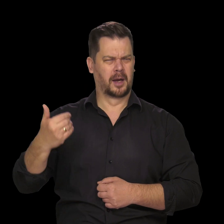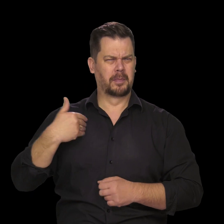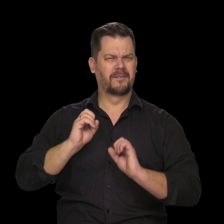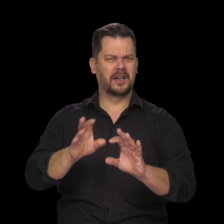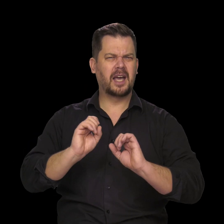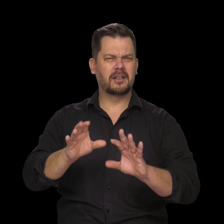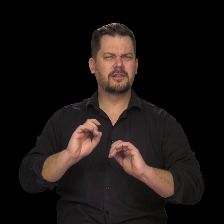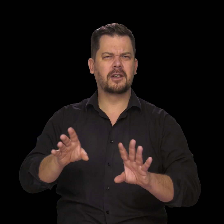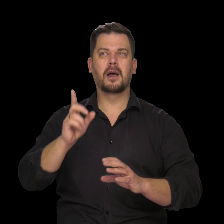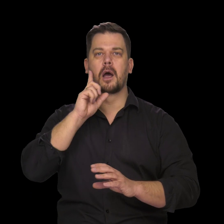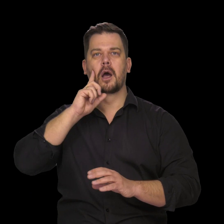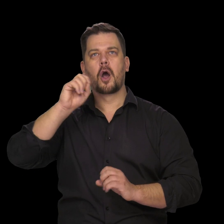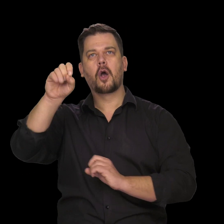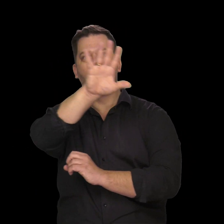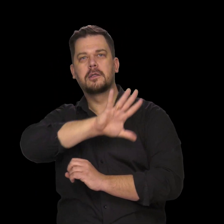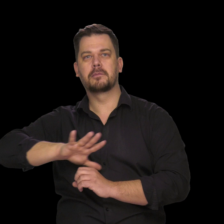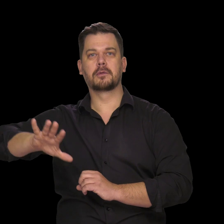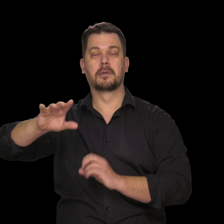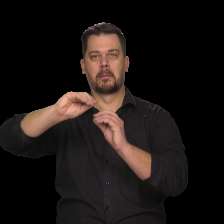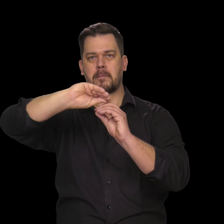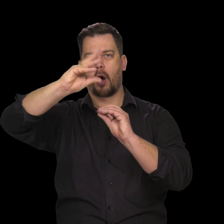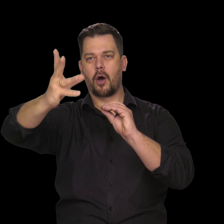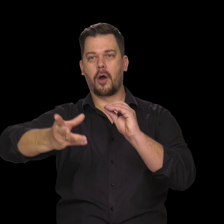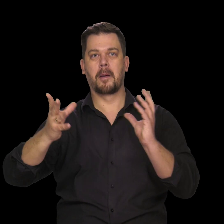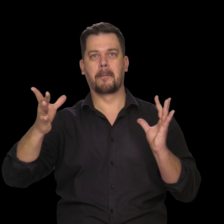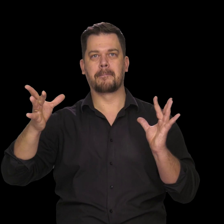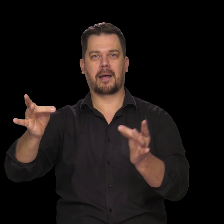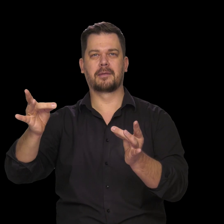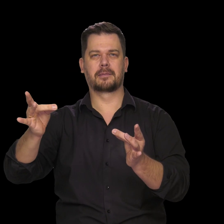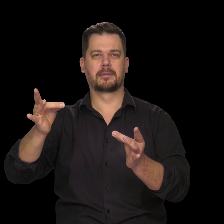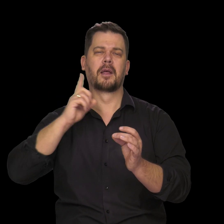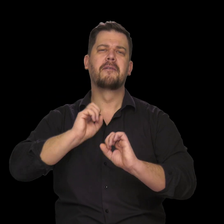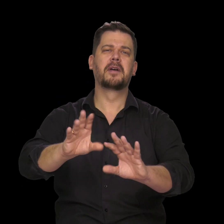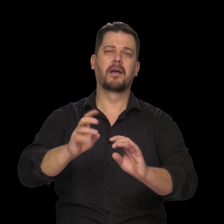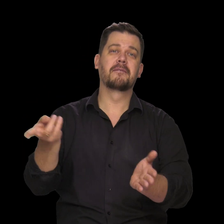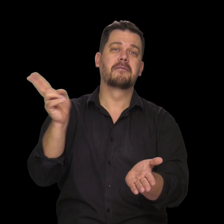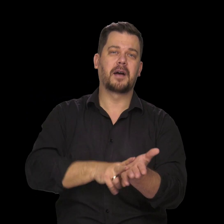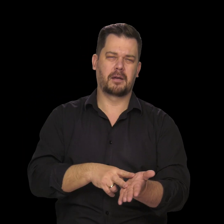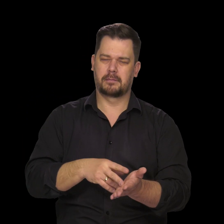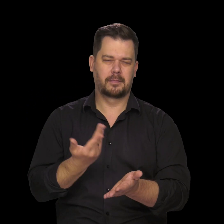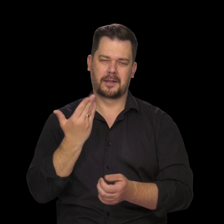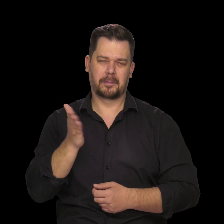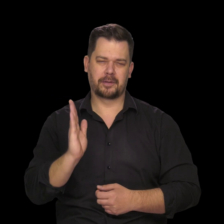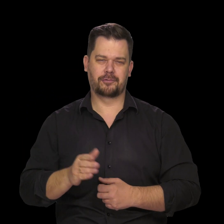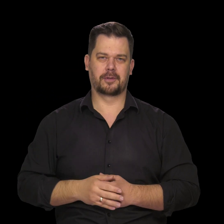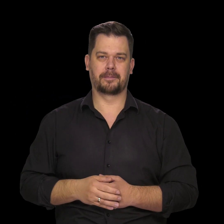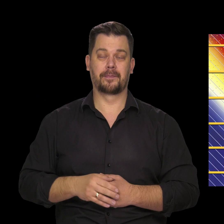Several times in our space-themed films, we've mentioned the magnetic field, so we won't explain it again now.